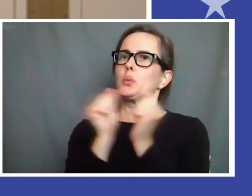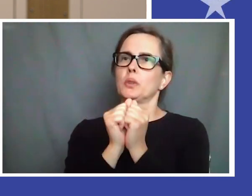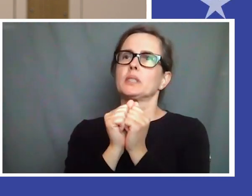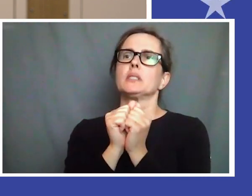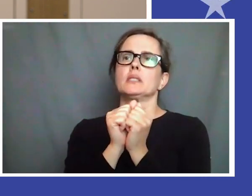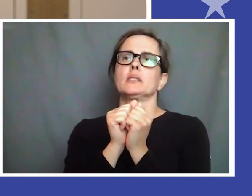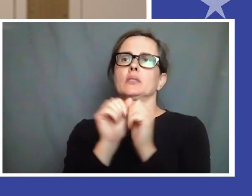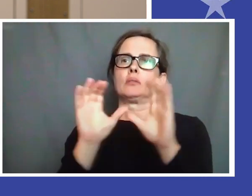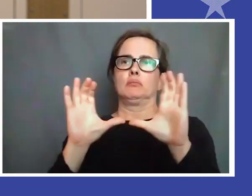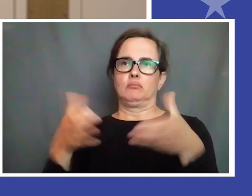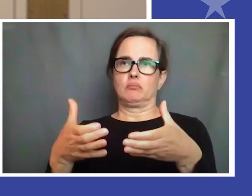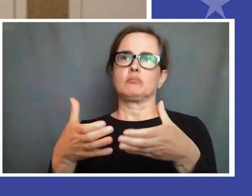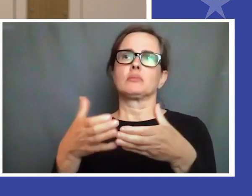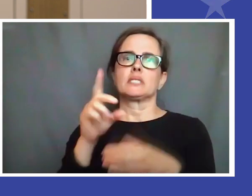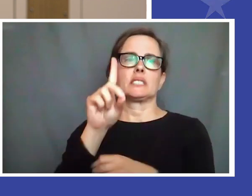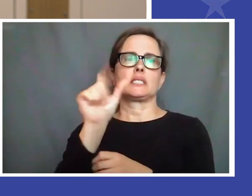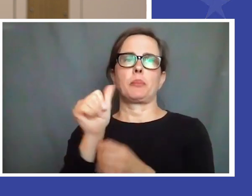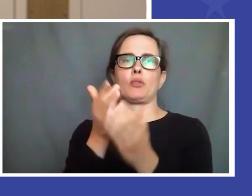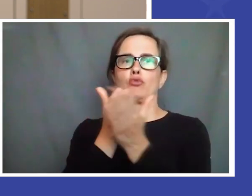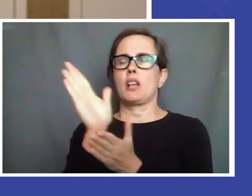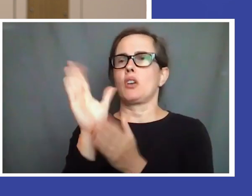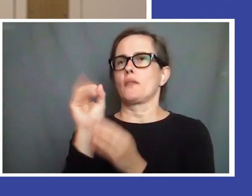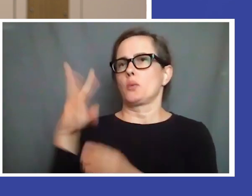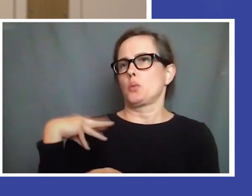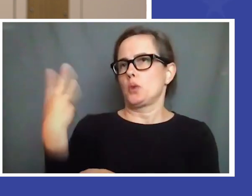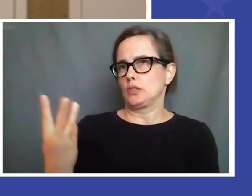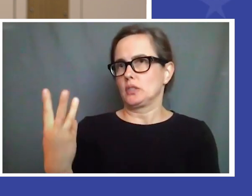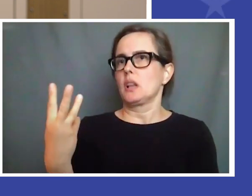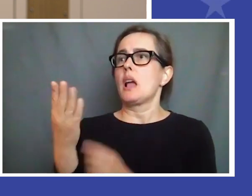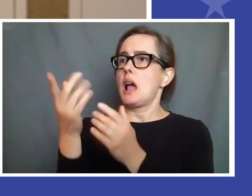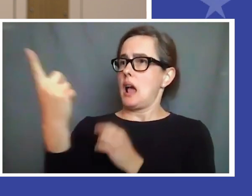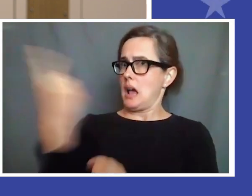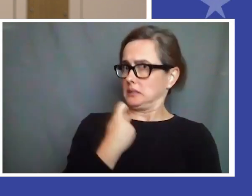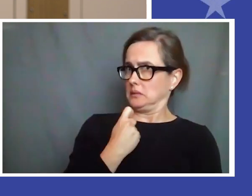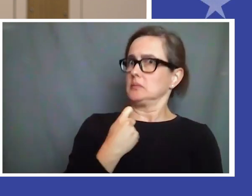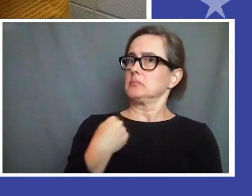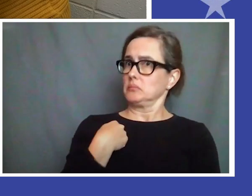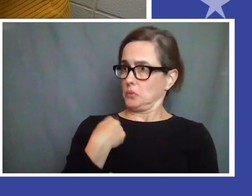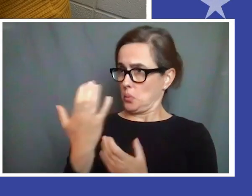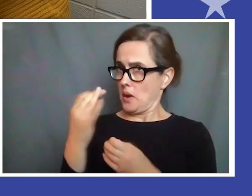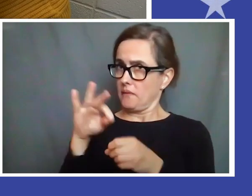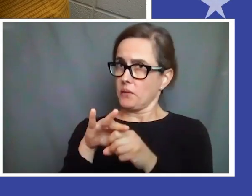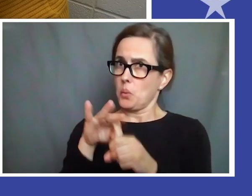they asked if I would be interested in voting on an AVU. An AVU